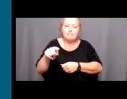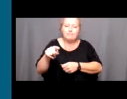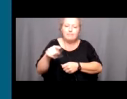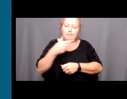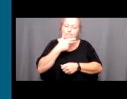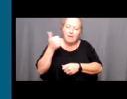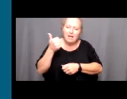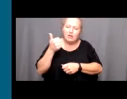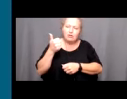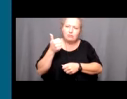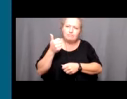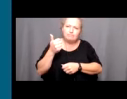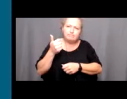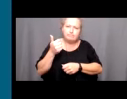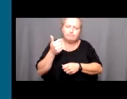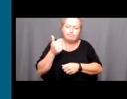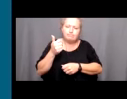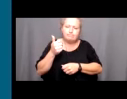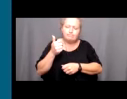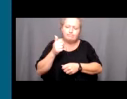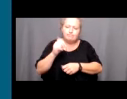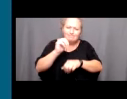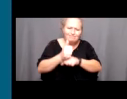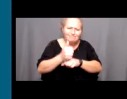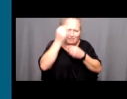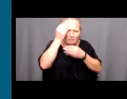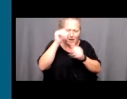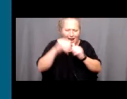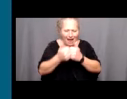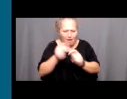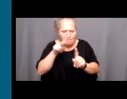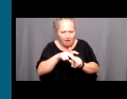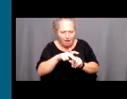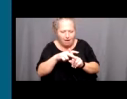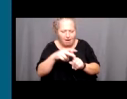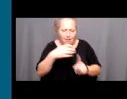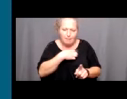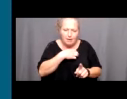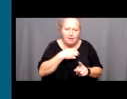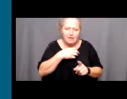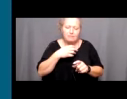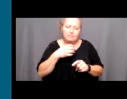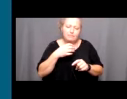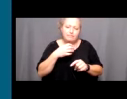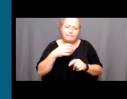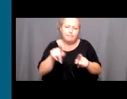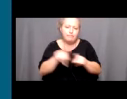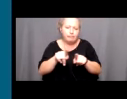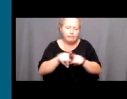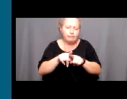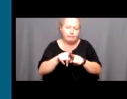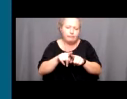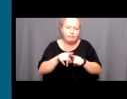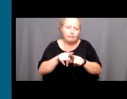you know, information on how to file a complaint and also spreading vital information